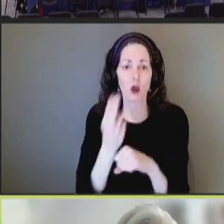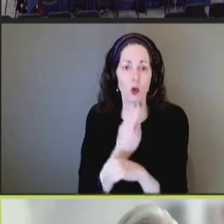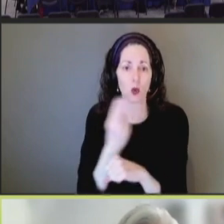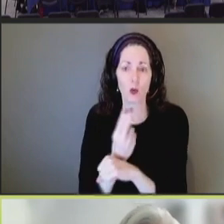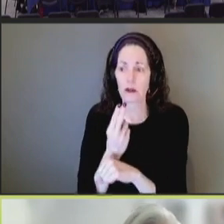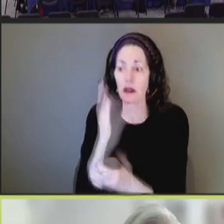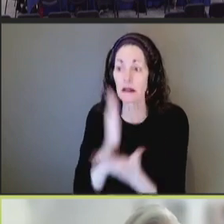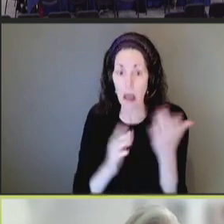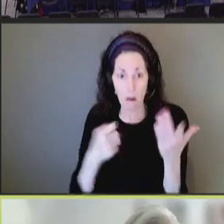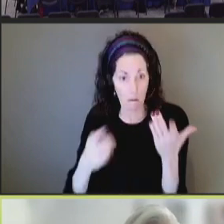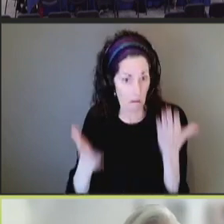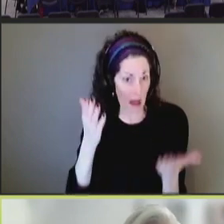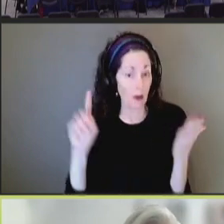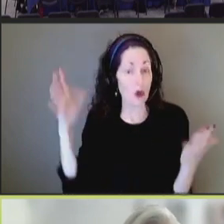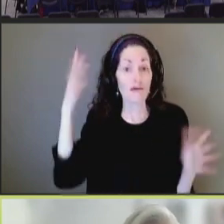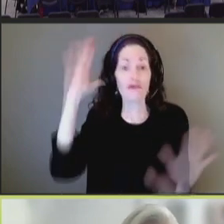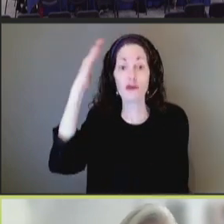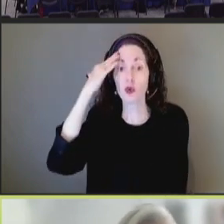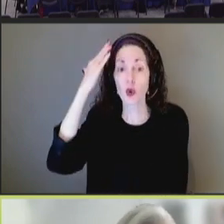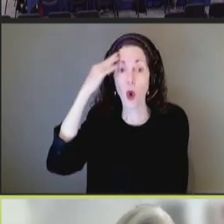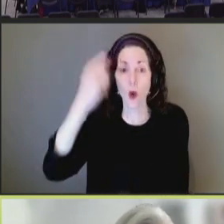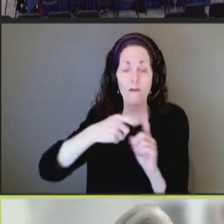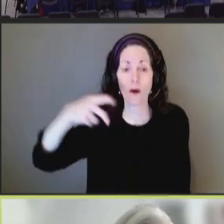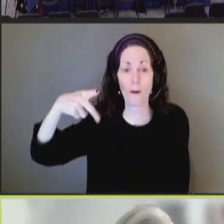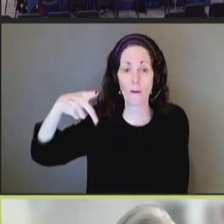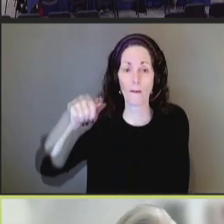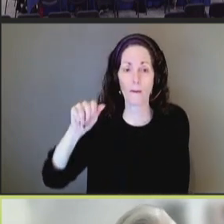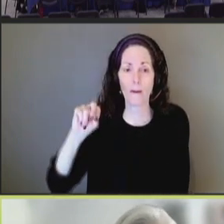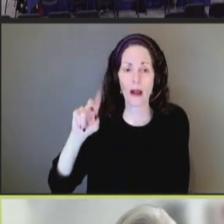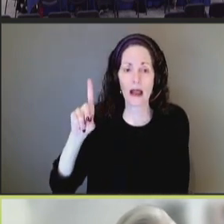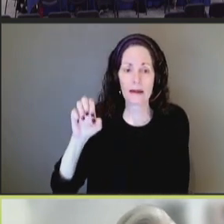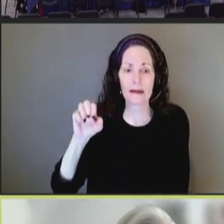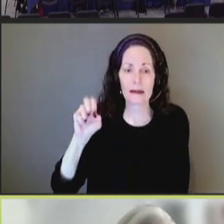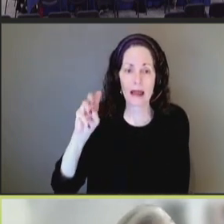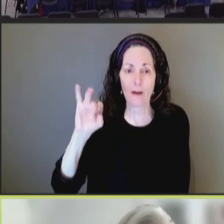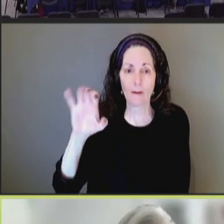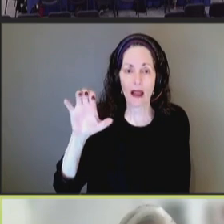to you from the pandemic, but also through the fall respiratory season. And we have